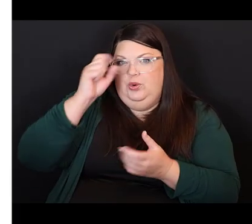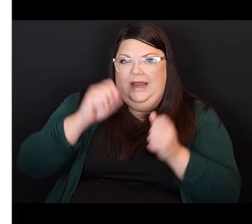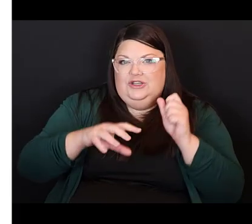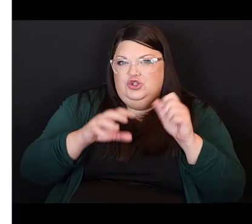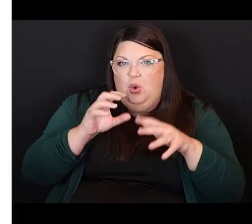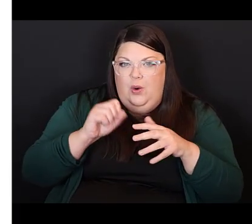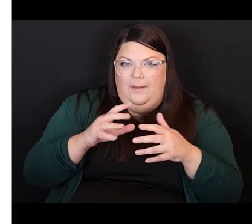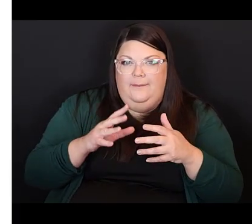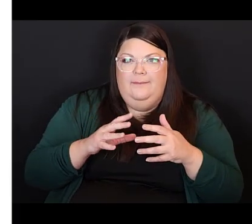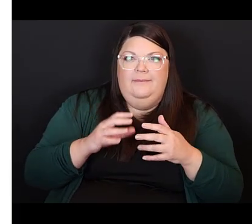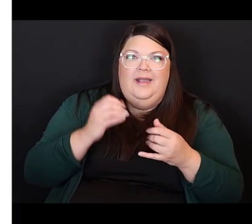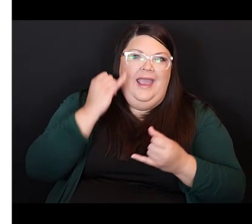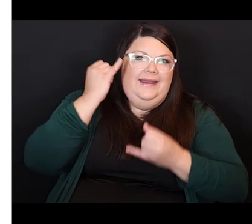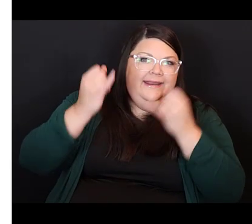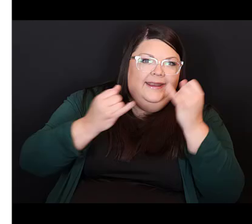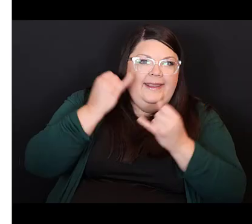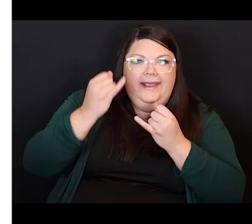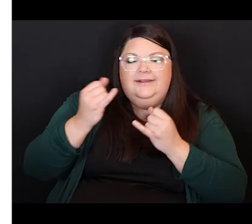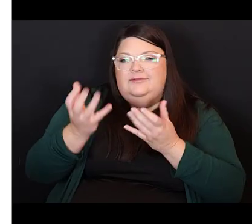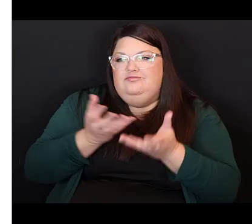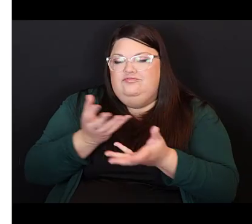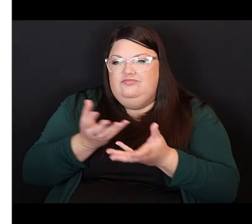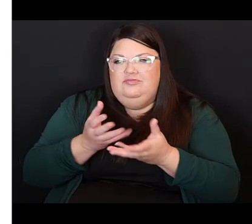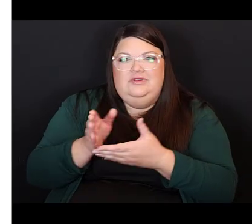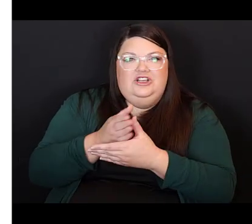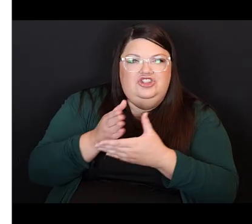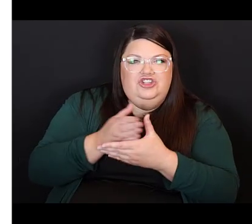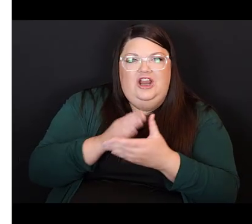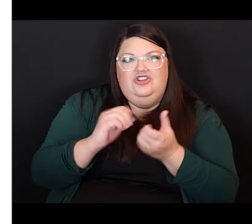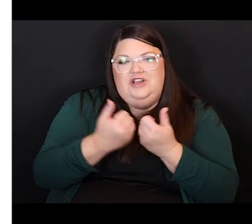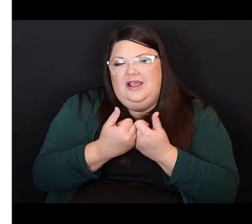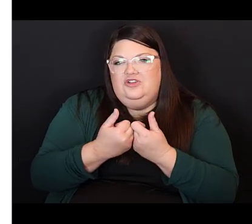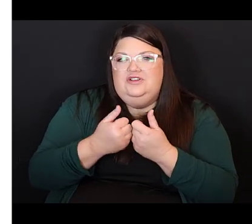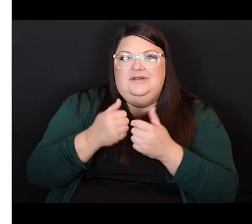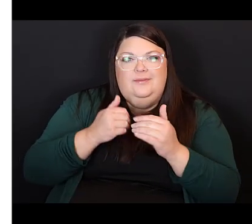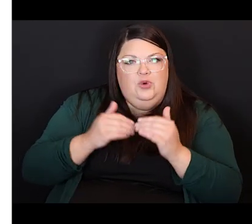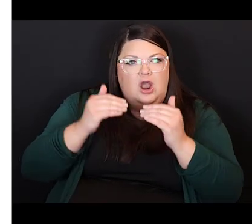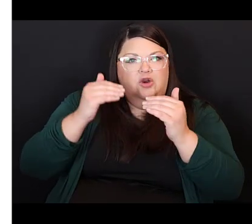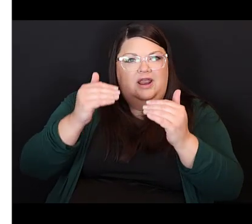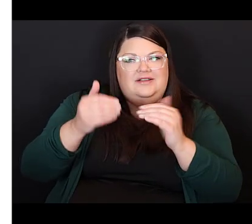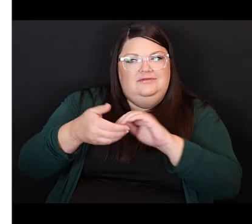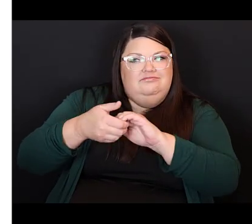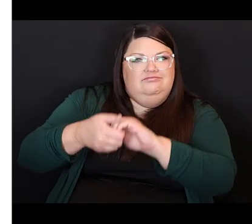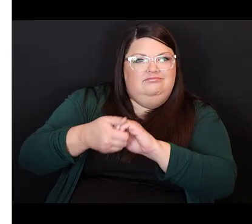meetings to discuss ideas, challenges, and progress. This collaborative approach